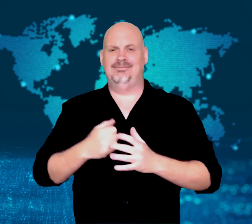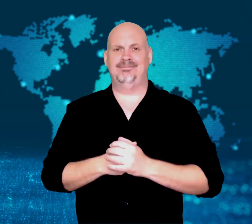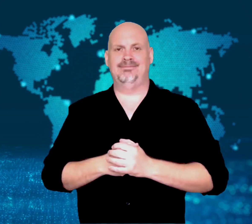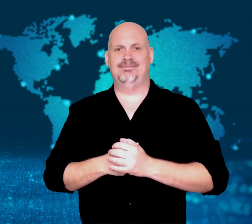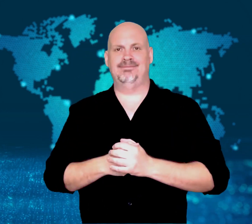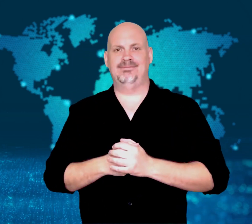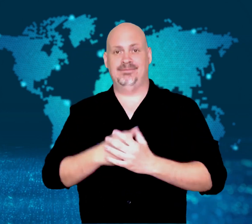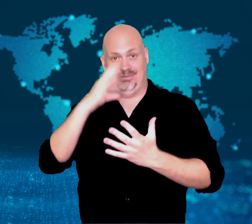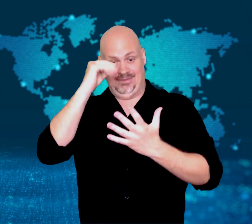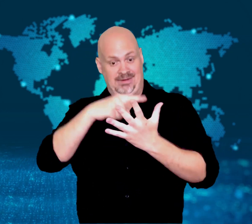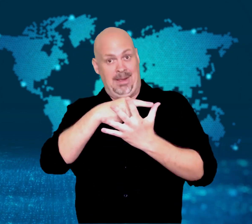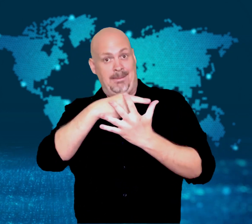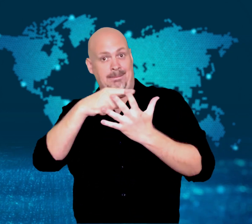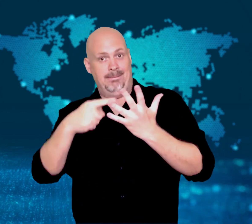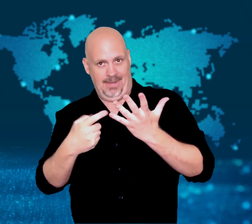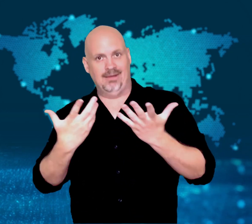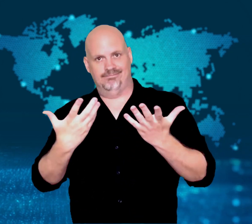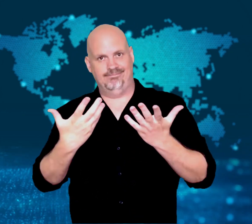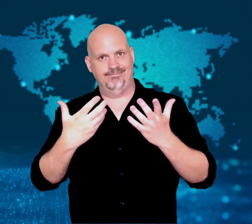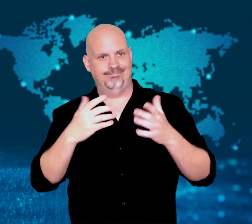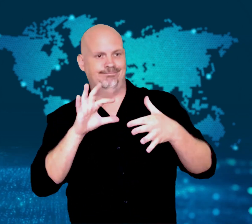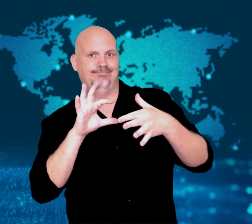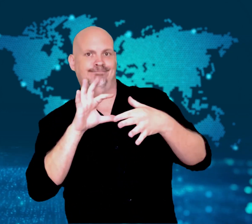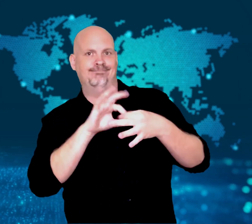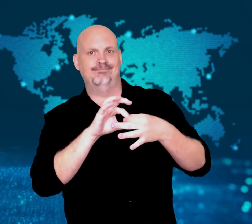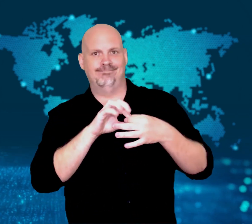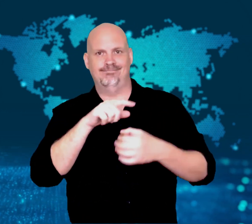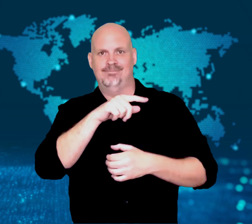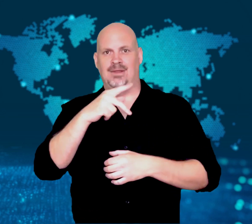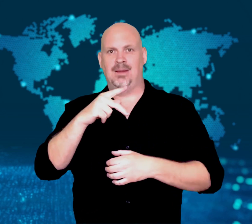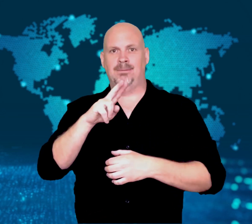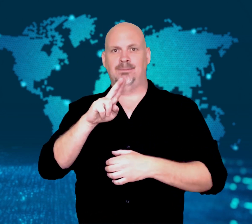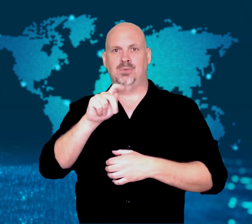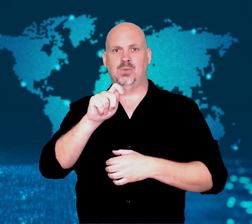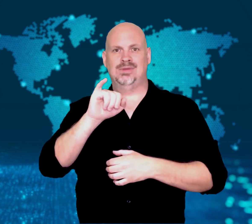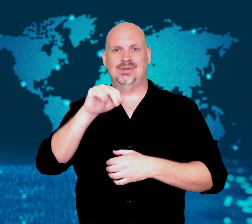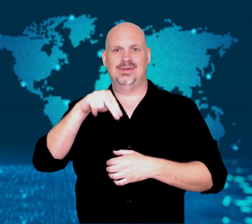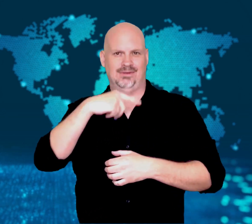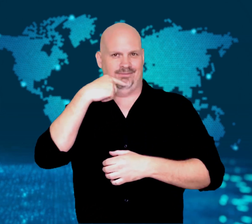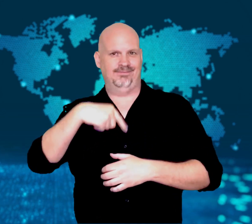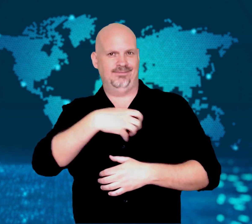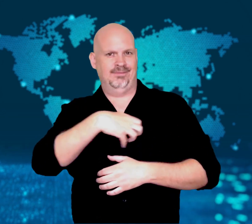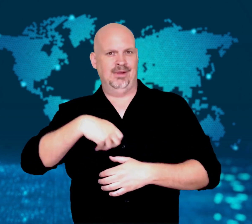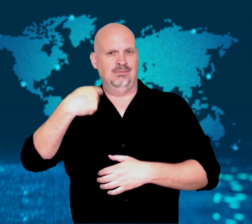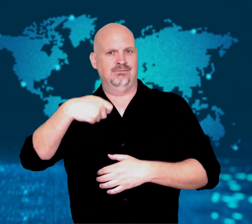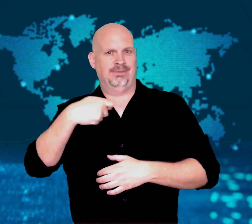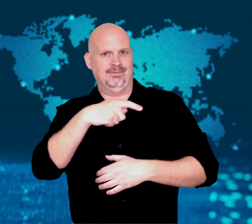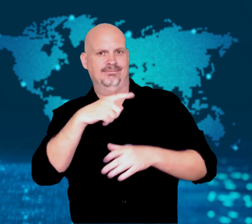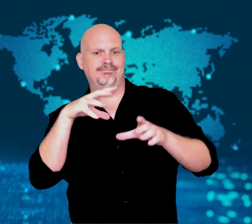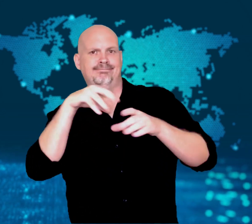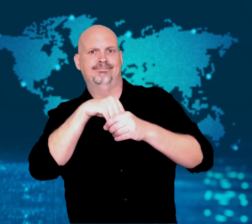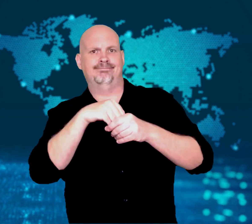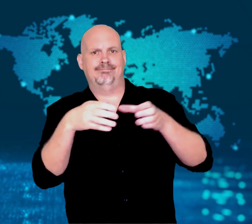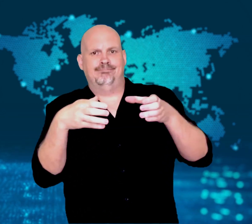The men were part of President Putin's "inner circle".